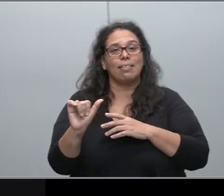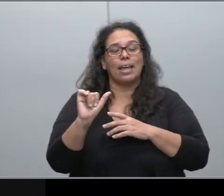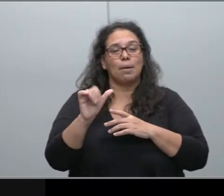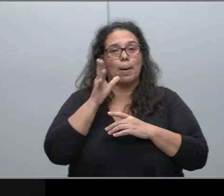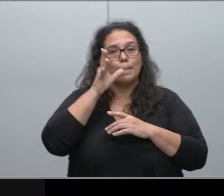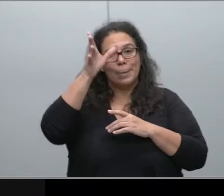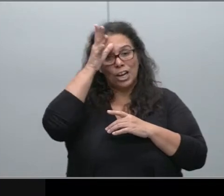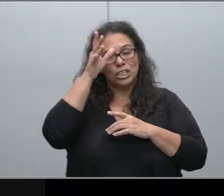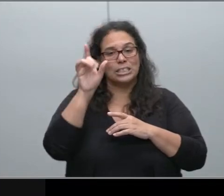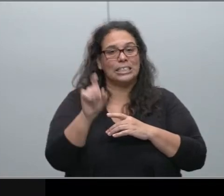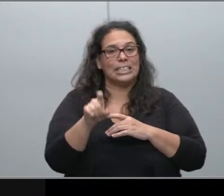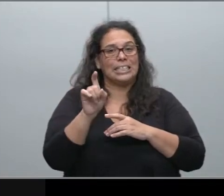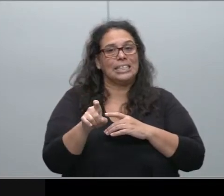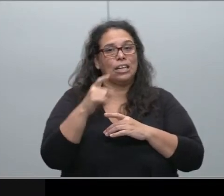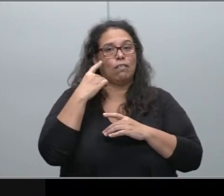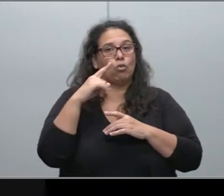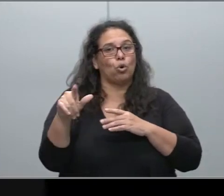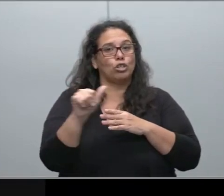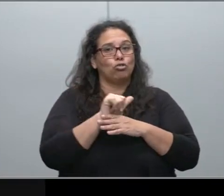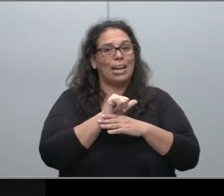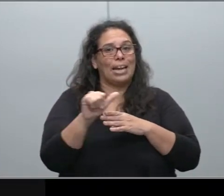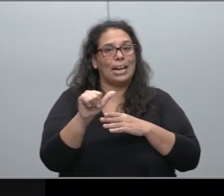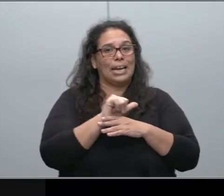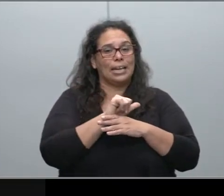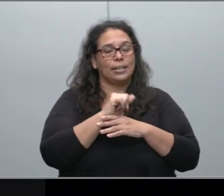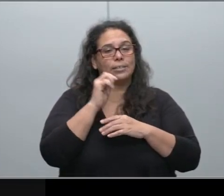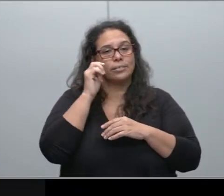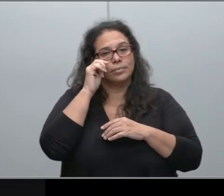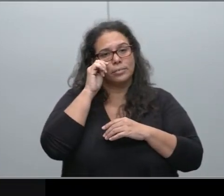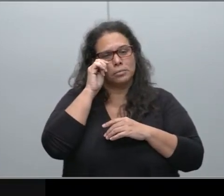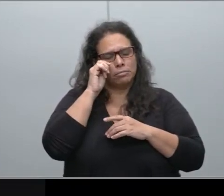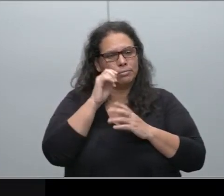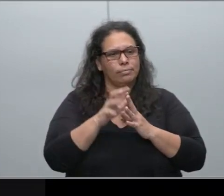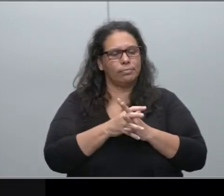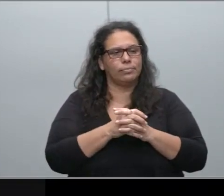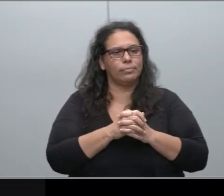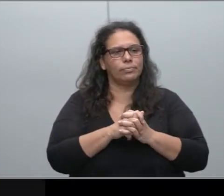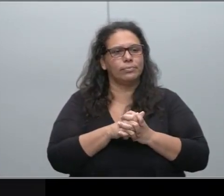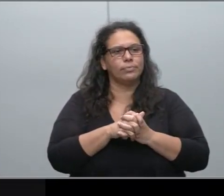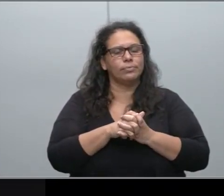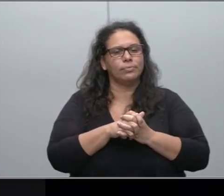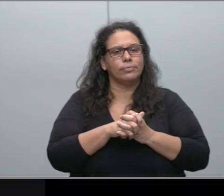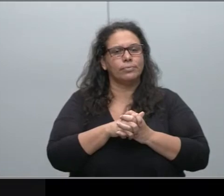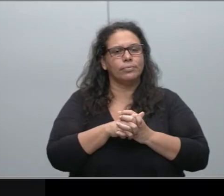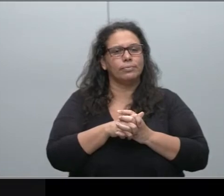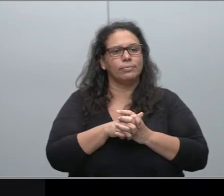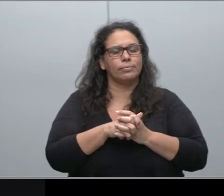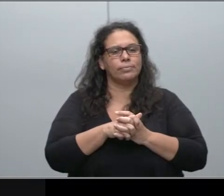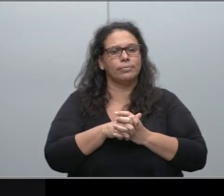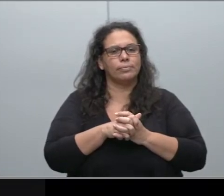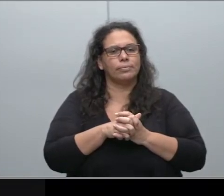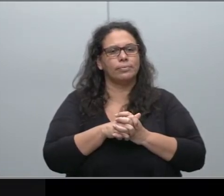All right, so we're gonna- - All right, so the next question is up in the, sorry Dr. Salazar. It's up in the chat, so you can link in and start signing on.